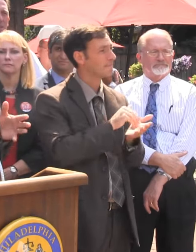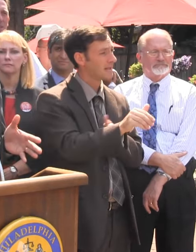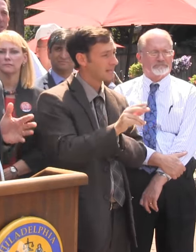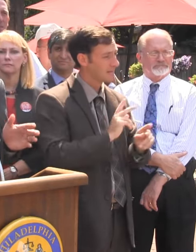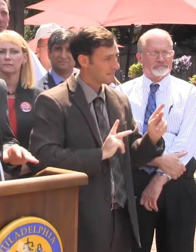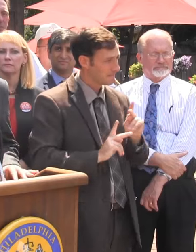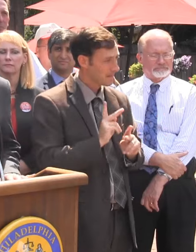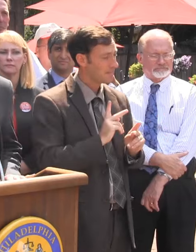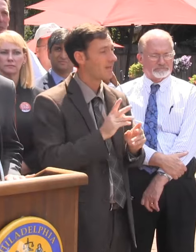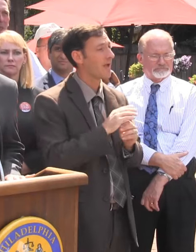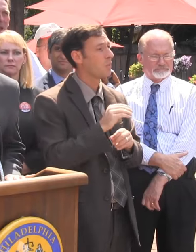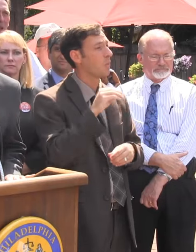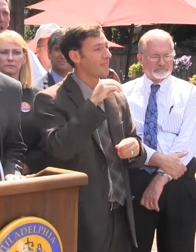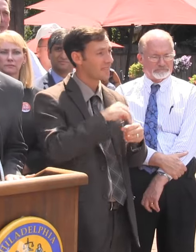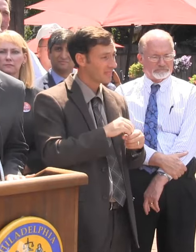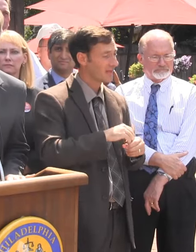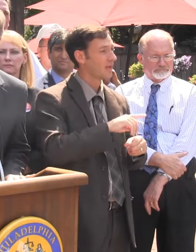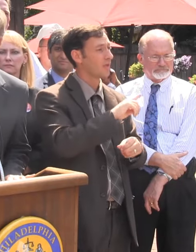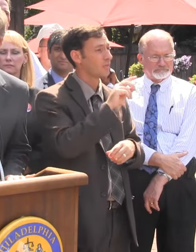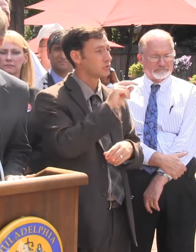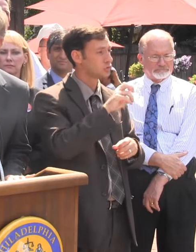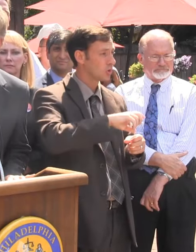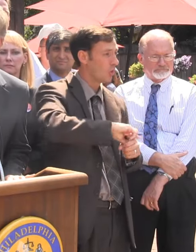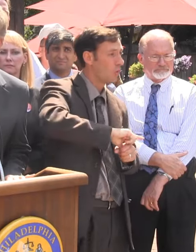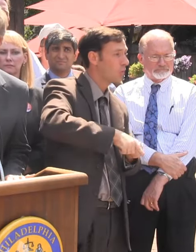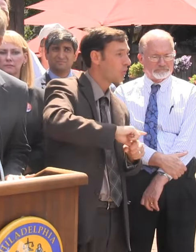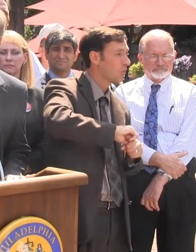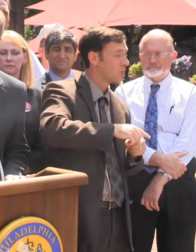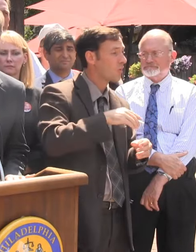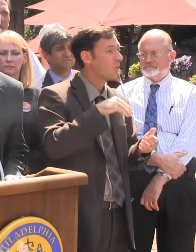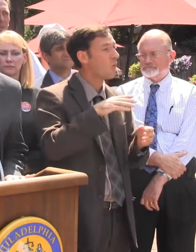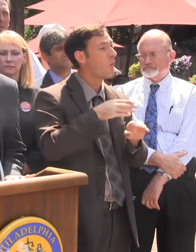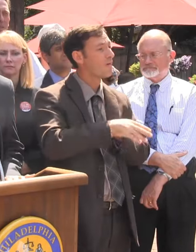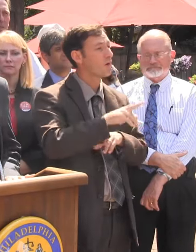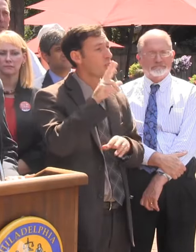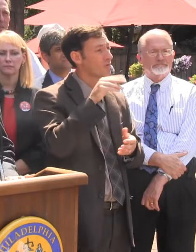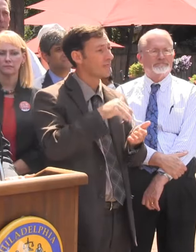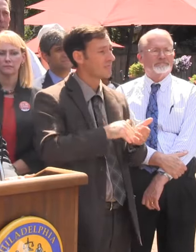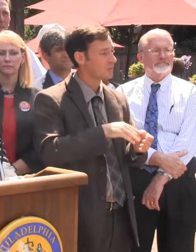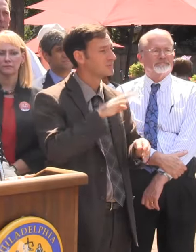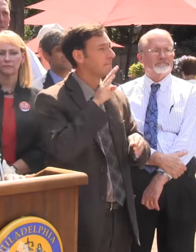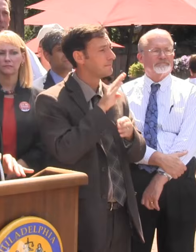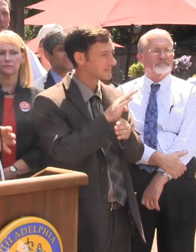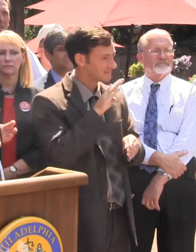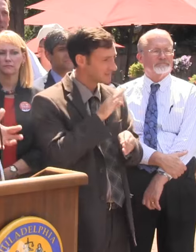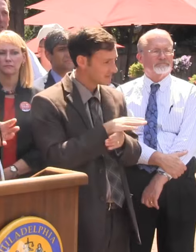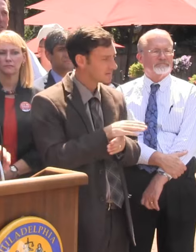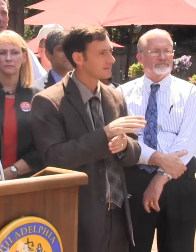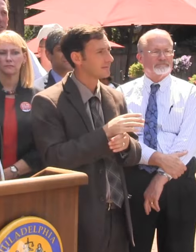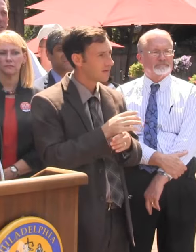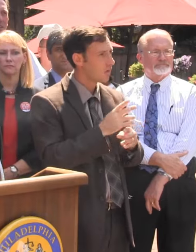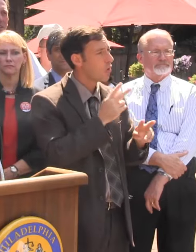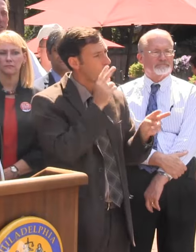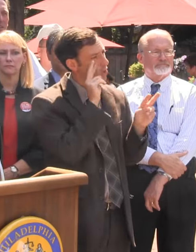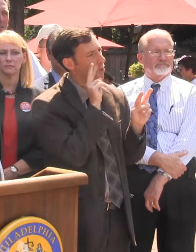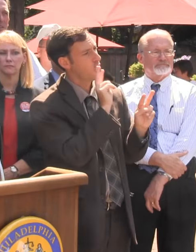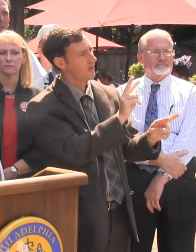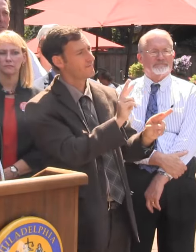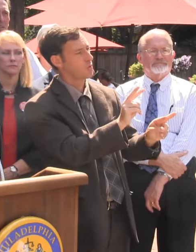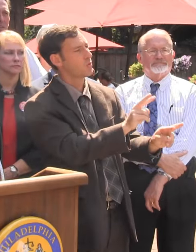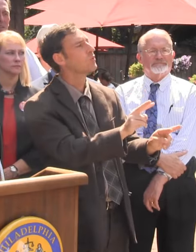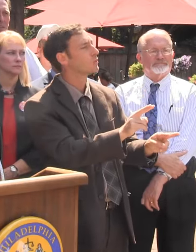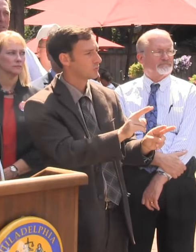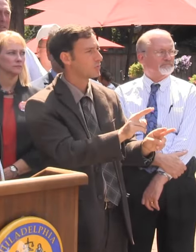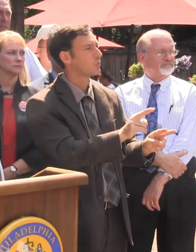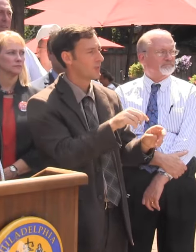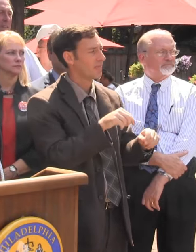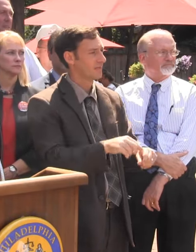within the festival zone, over 3 thousand enterprises that are looking forward to this